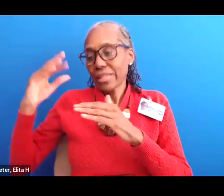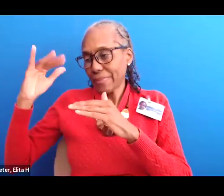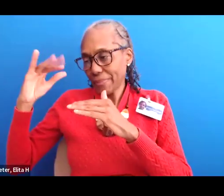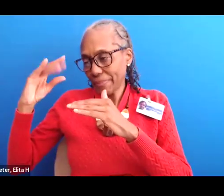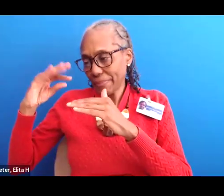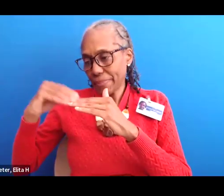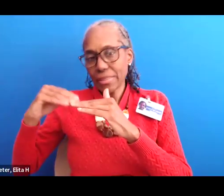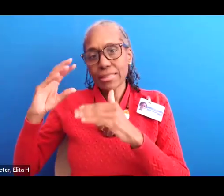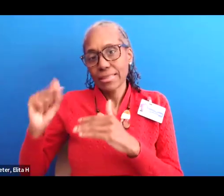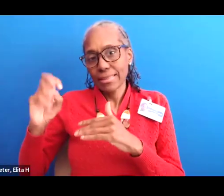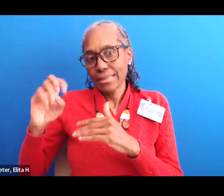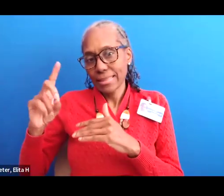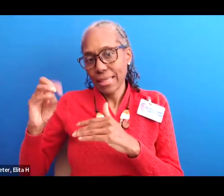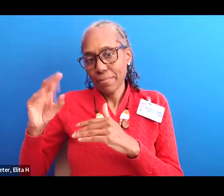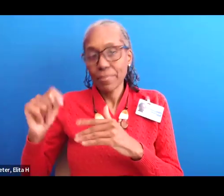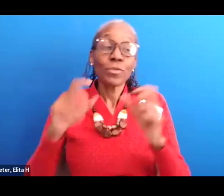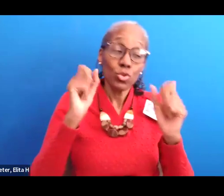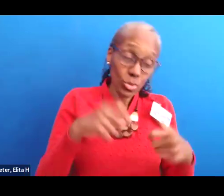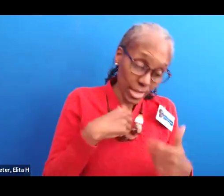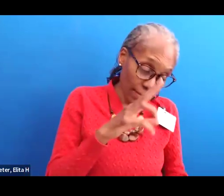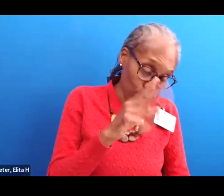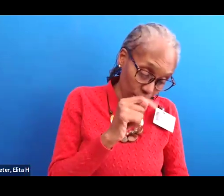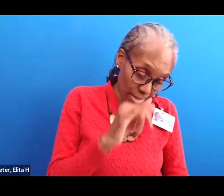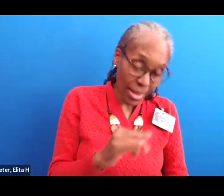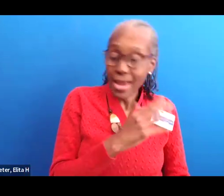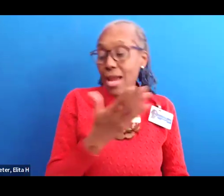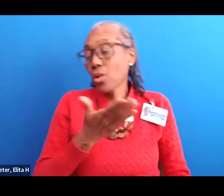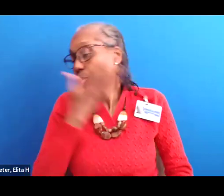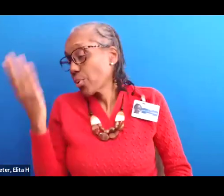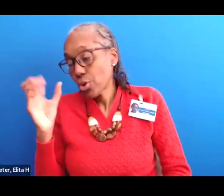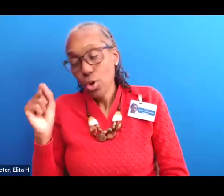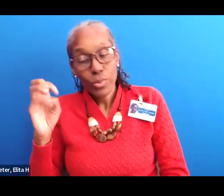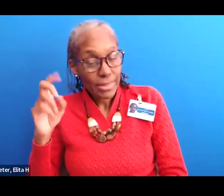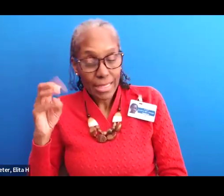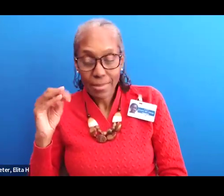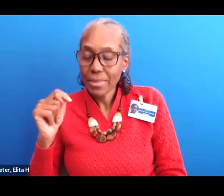Now, it's also true that you can have a urinary tract infection and not have sediment. It's just some people's bodies are